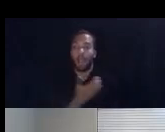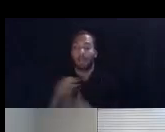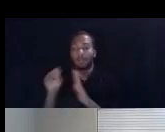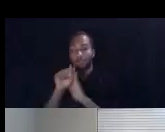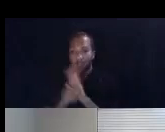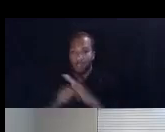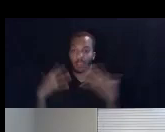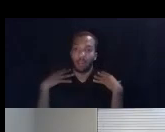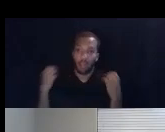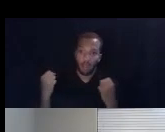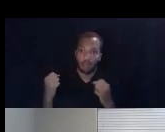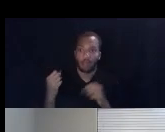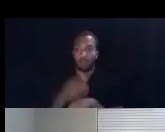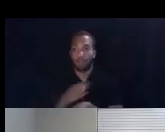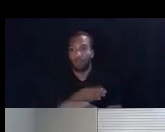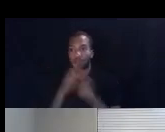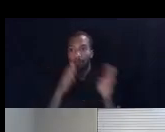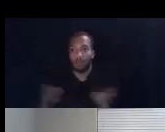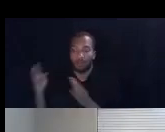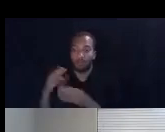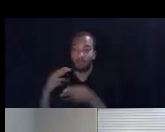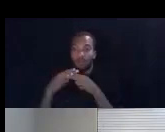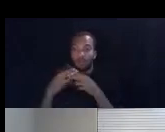is called Healthier Together Oregon. And I've just dropped that, Uju.